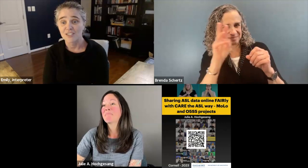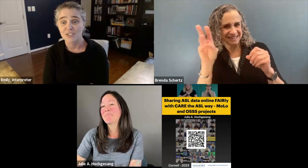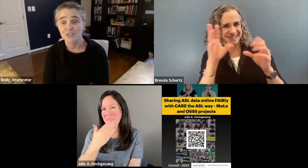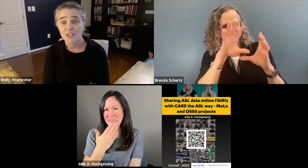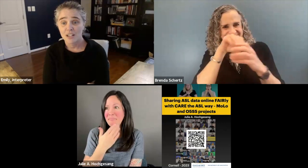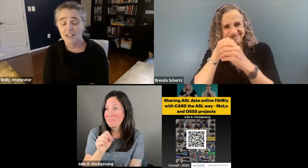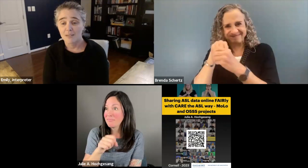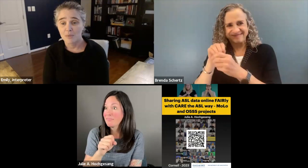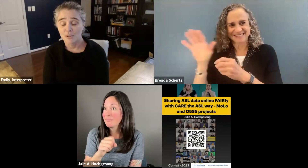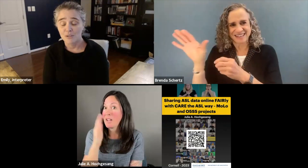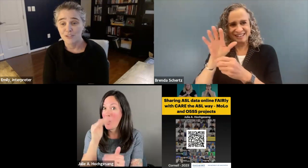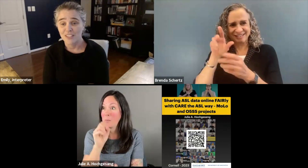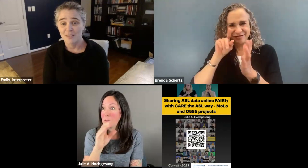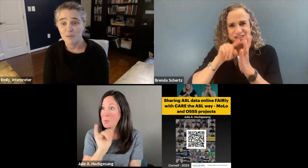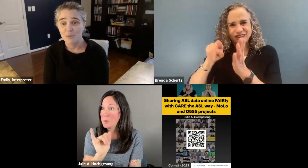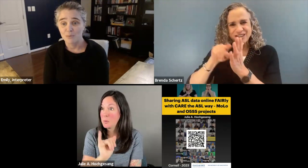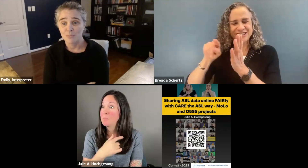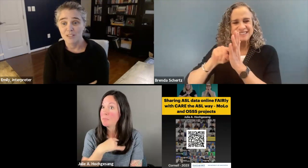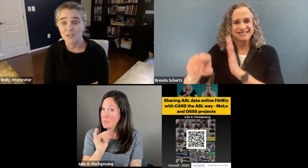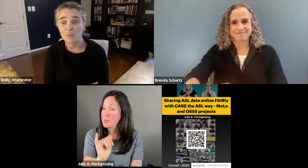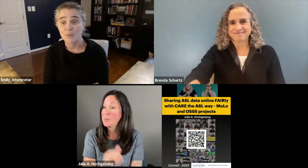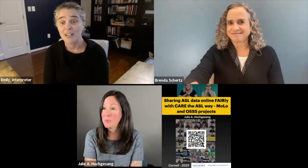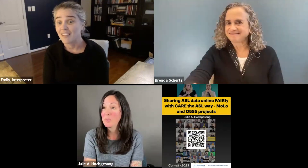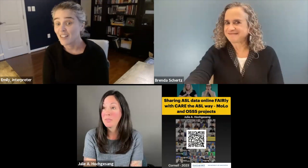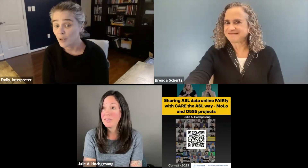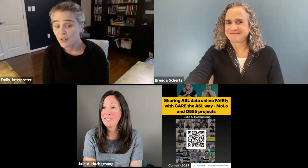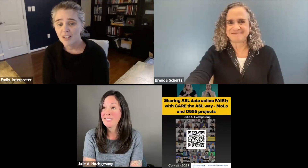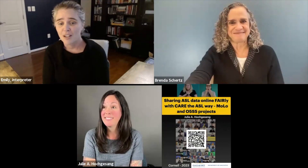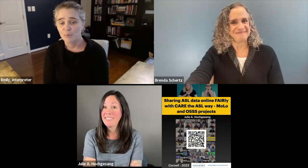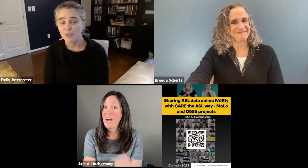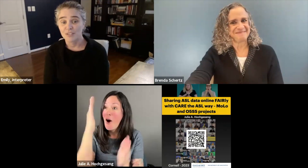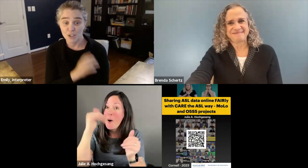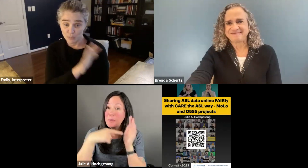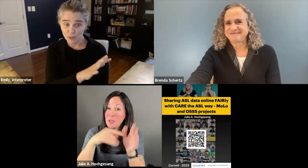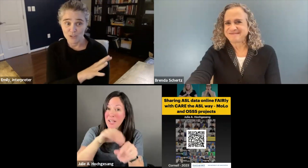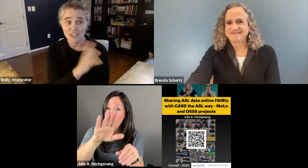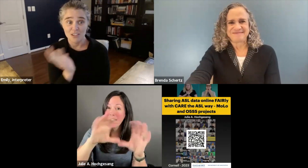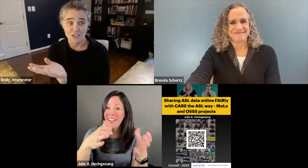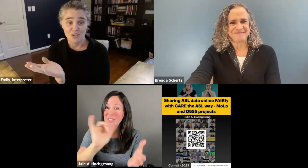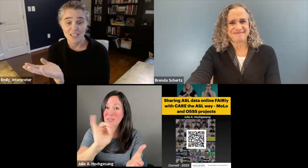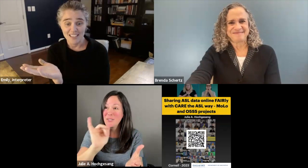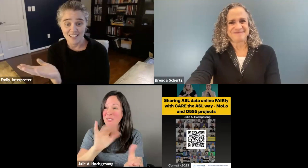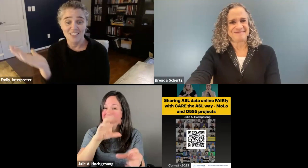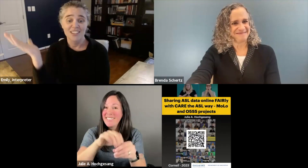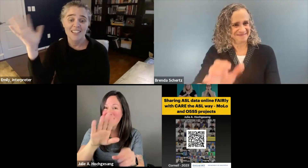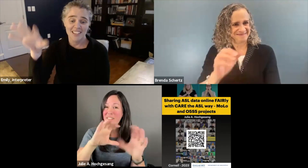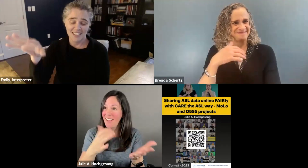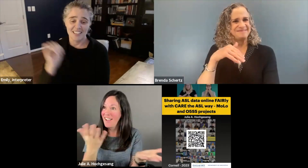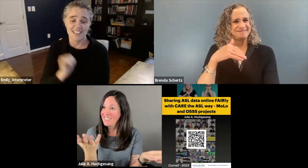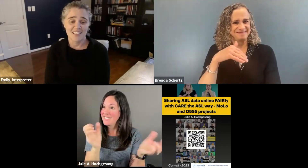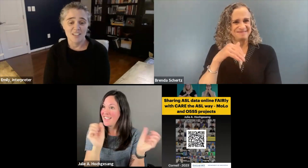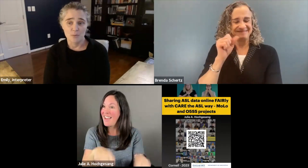also I'm hopeful that people will be incorporating their Appo your approaches that you're showing here in their